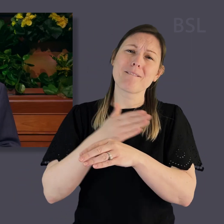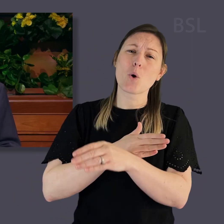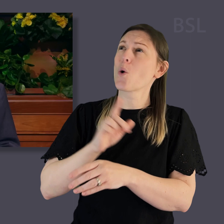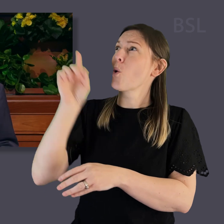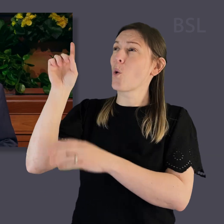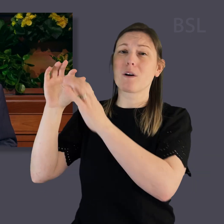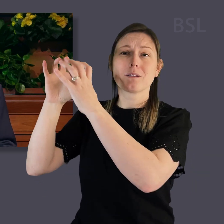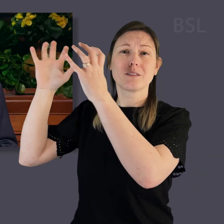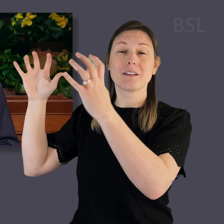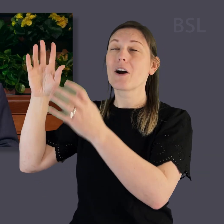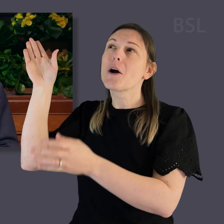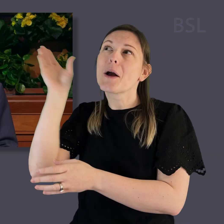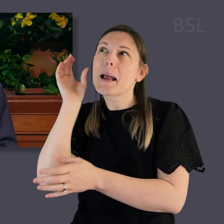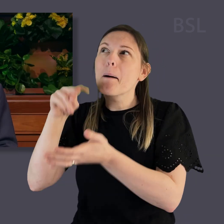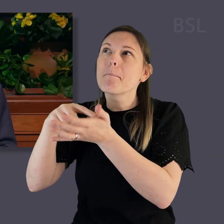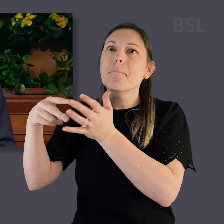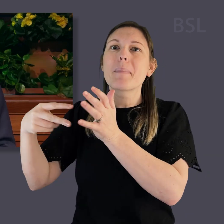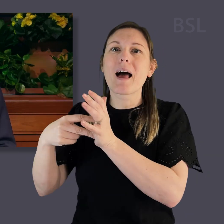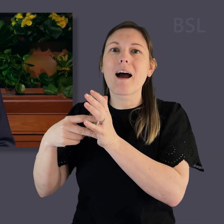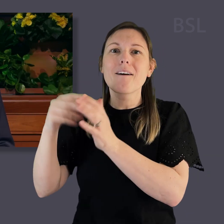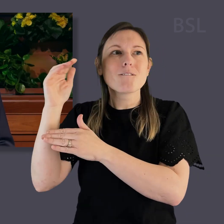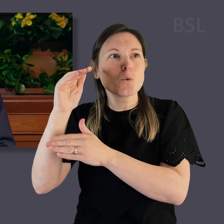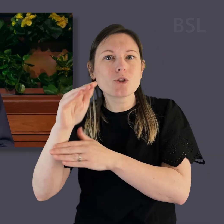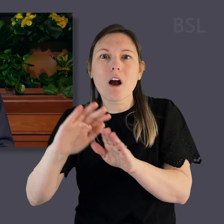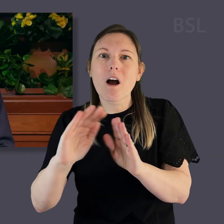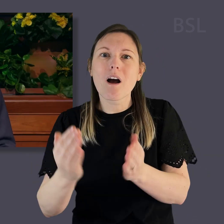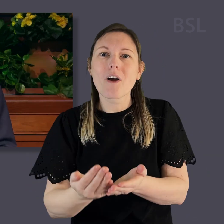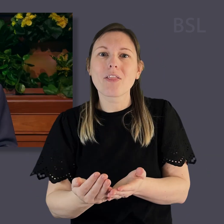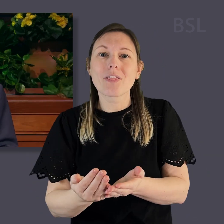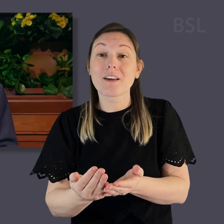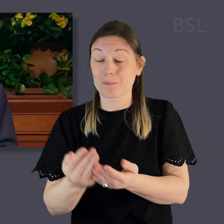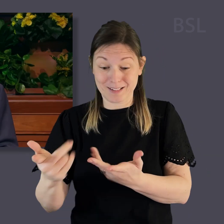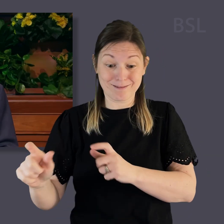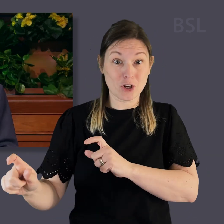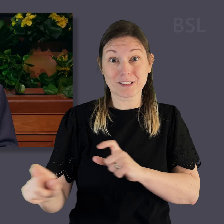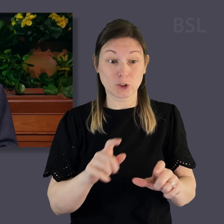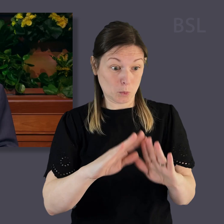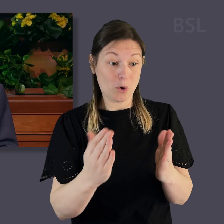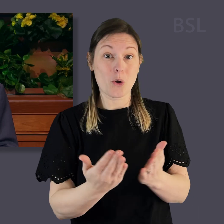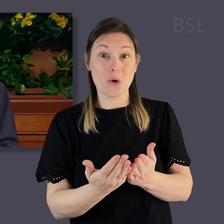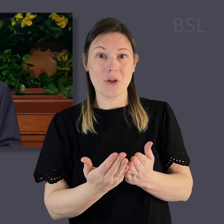and we continue to shout for joy here as we live according to His plan.